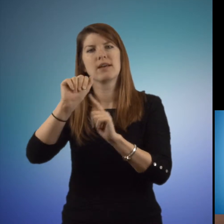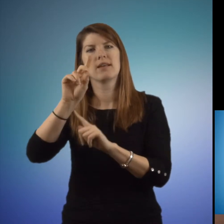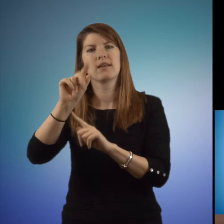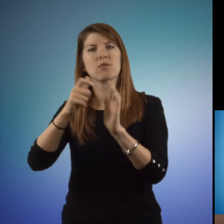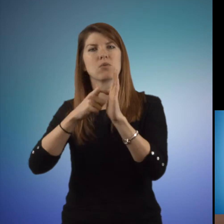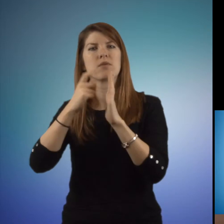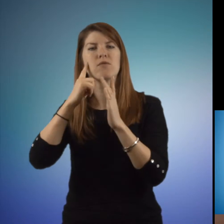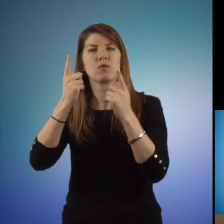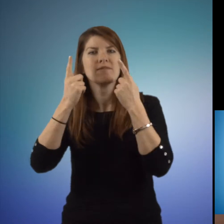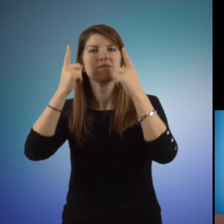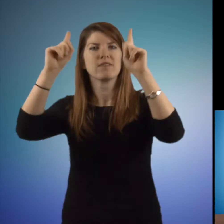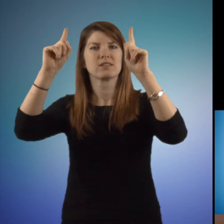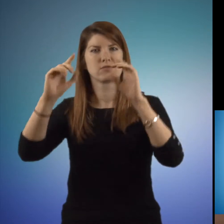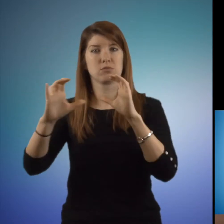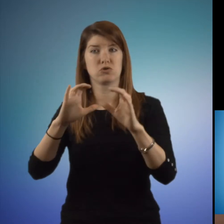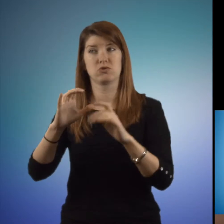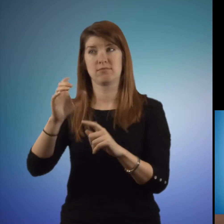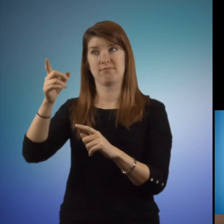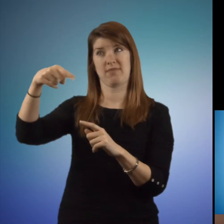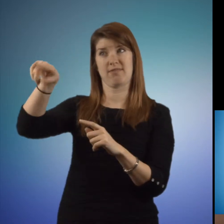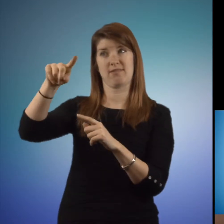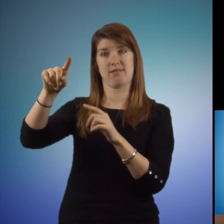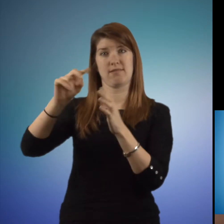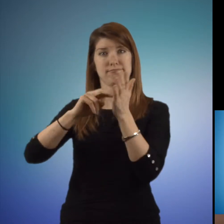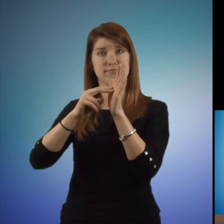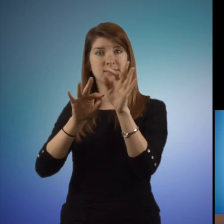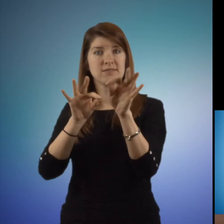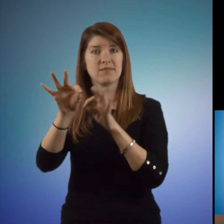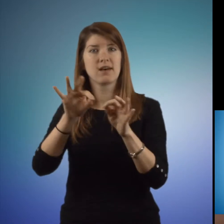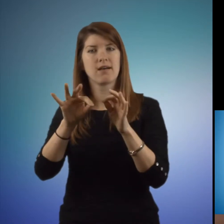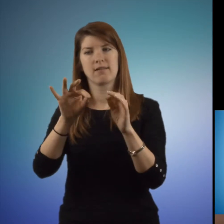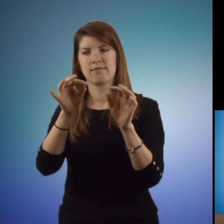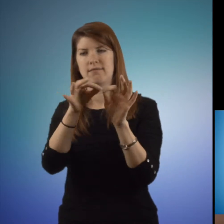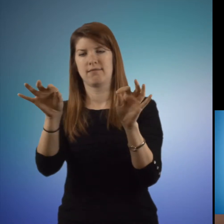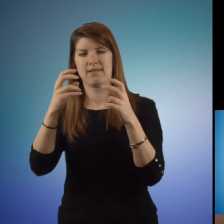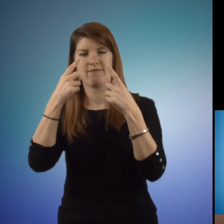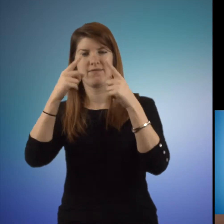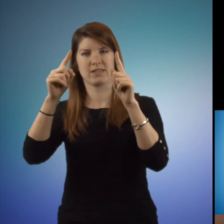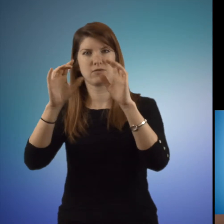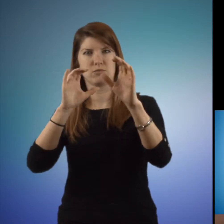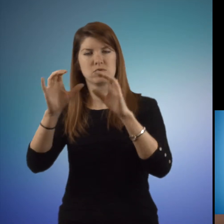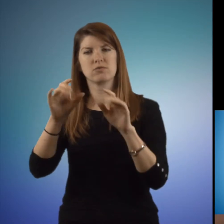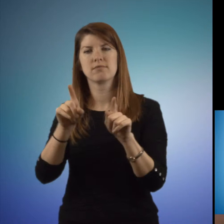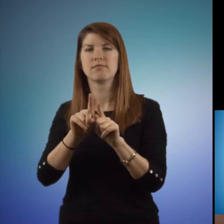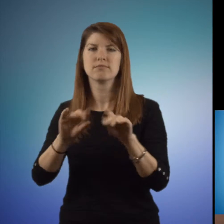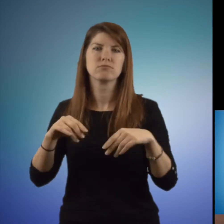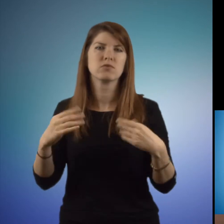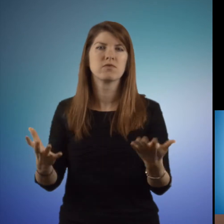And they define effective communication in the ADA as providing communication that is